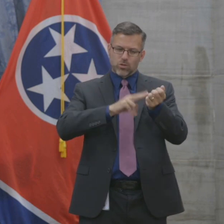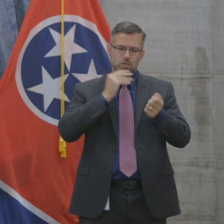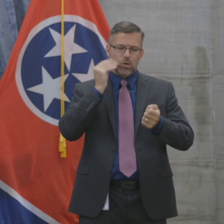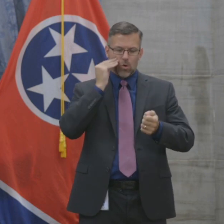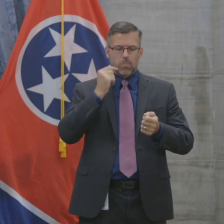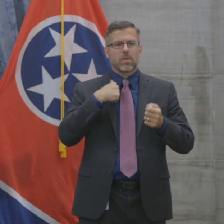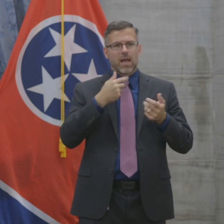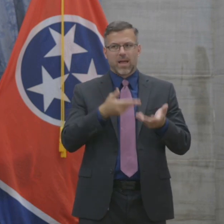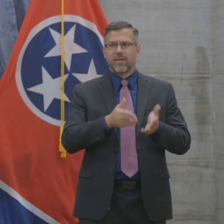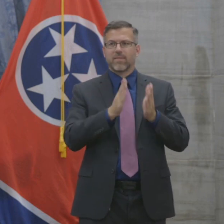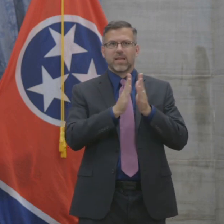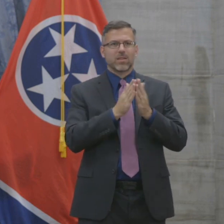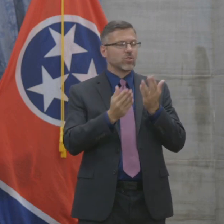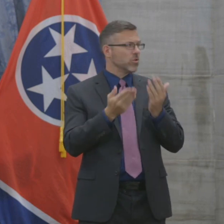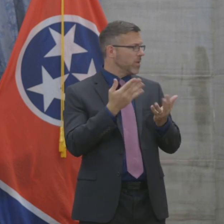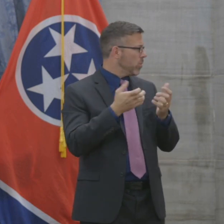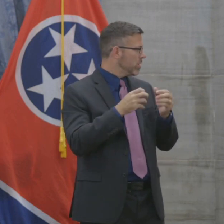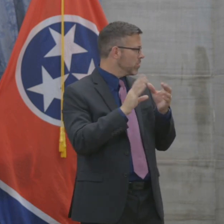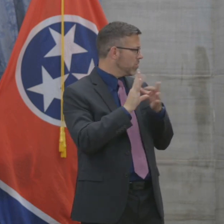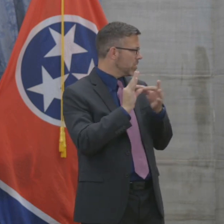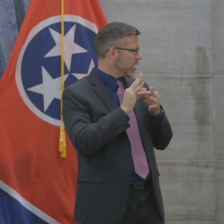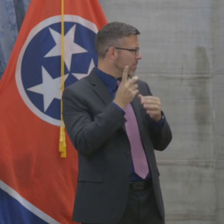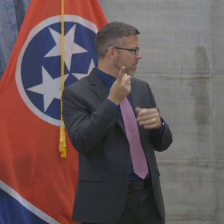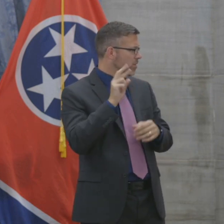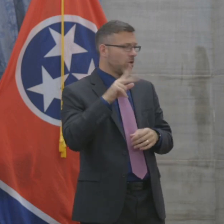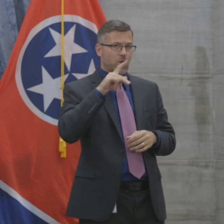that. We also know that the greatest vulnerability, the